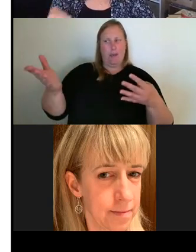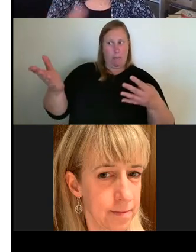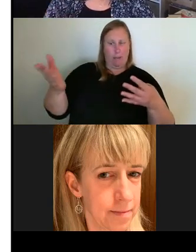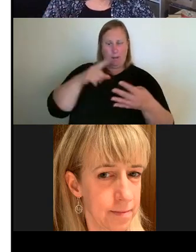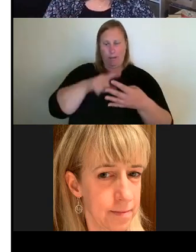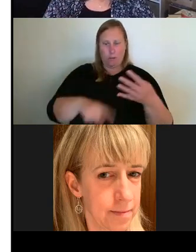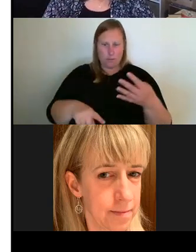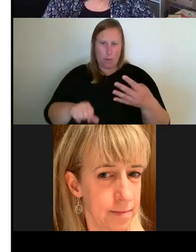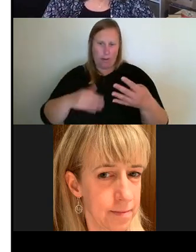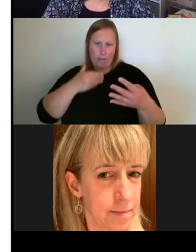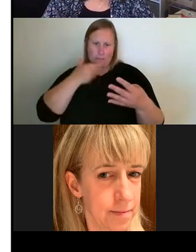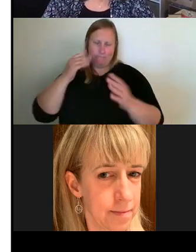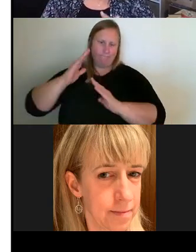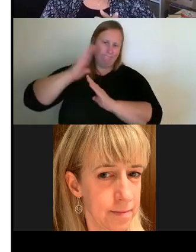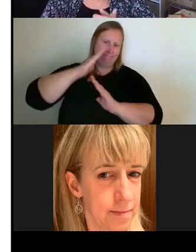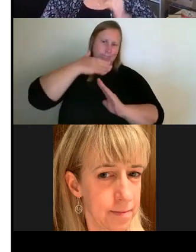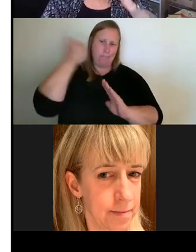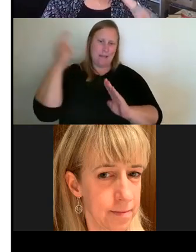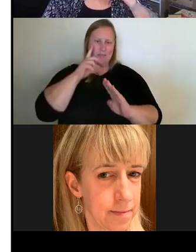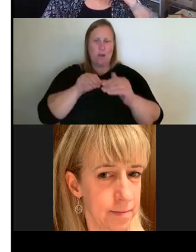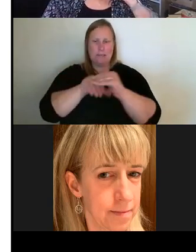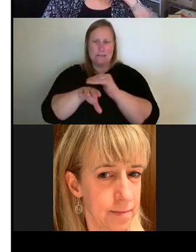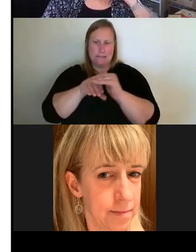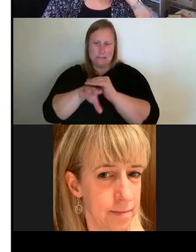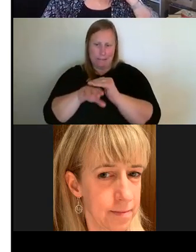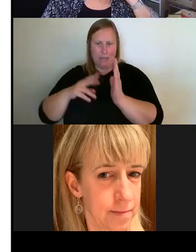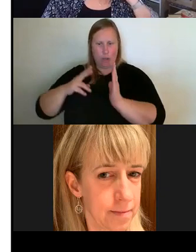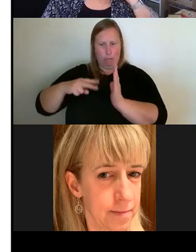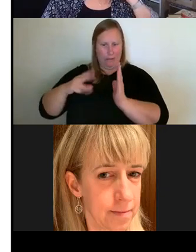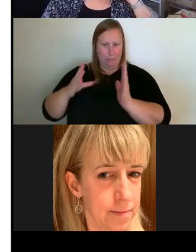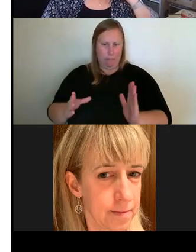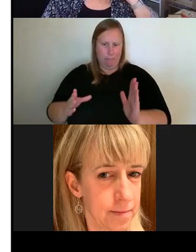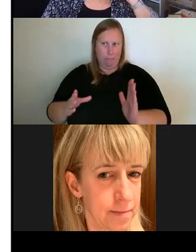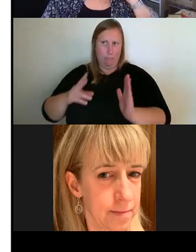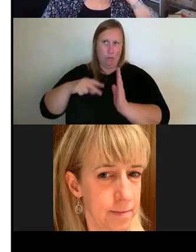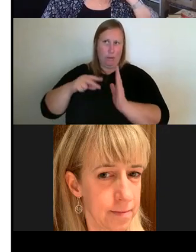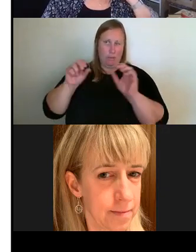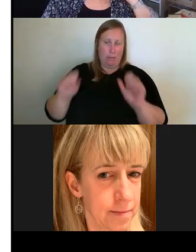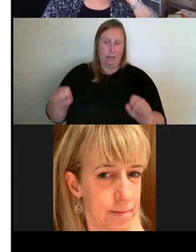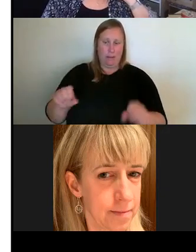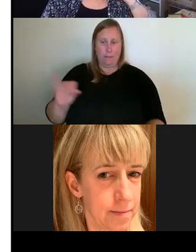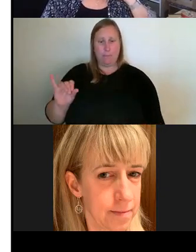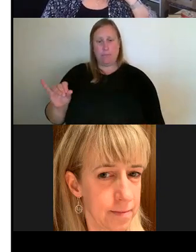If I am correct, Jennie and I chose Montserrat for